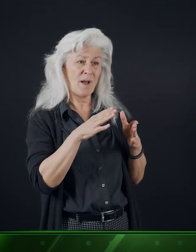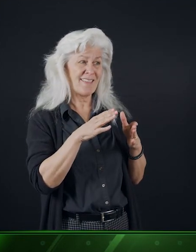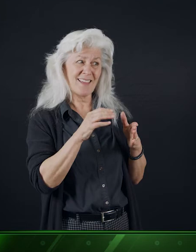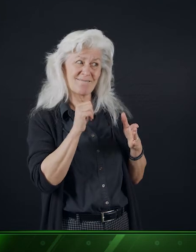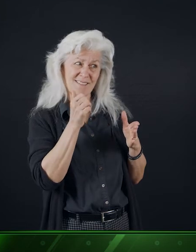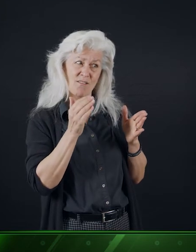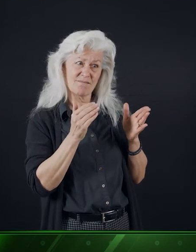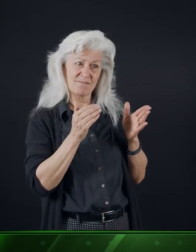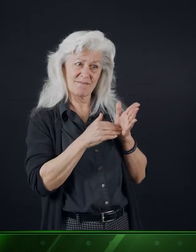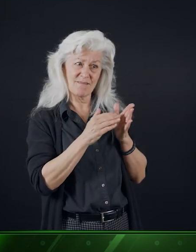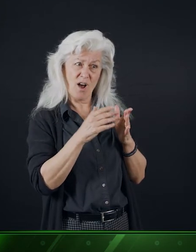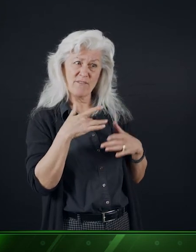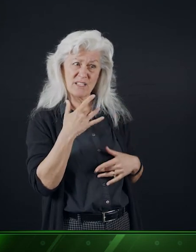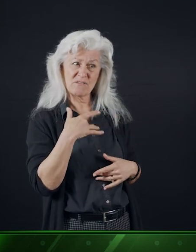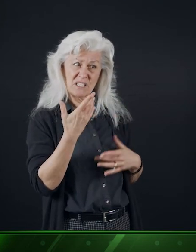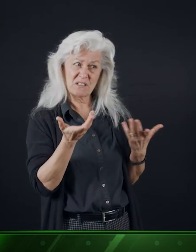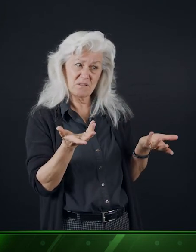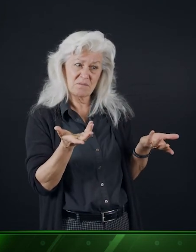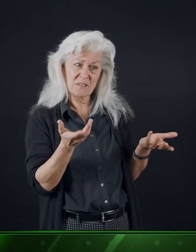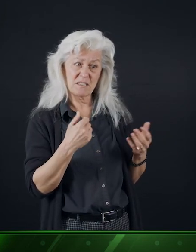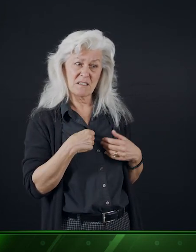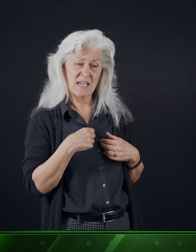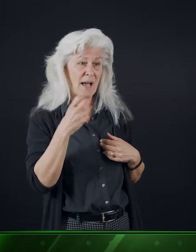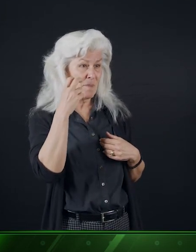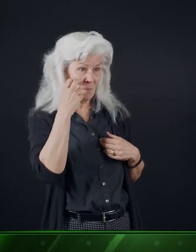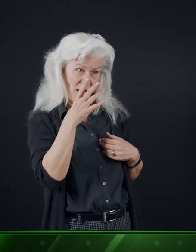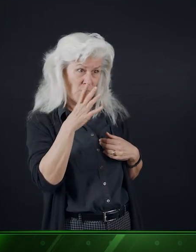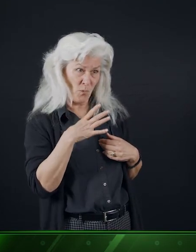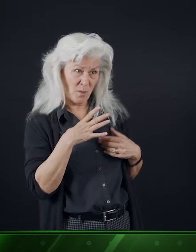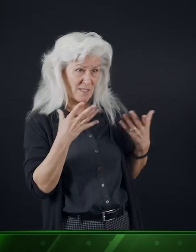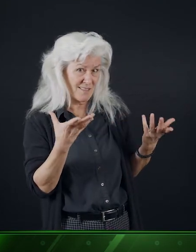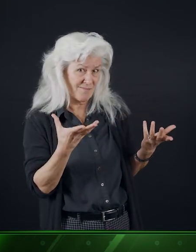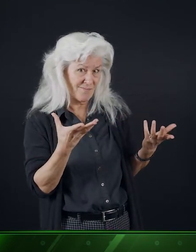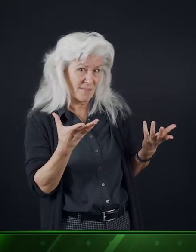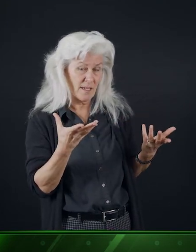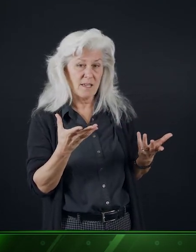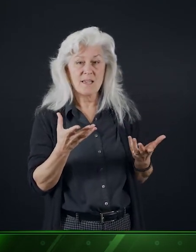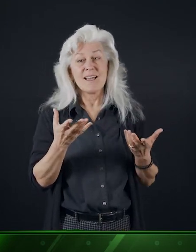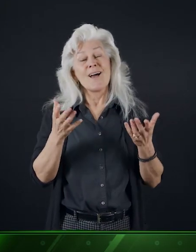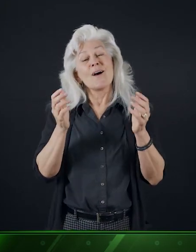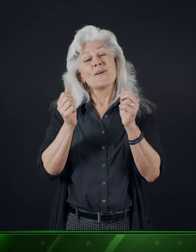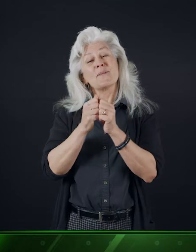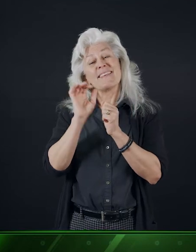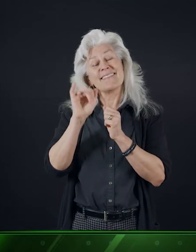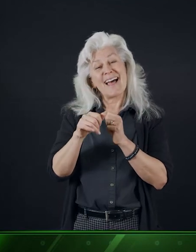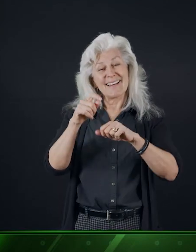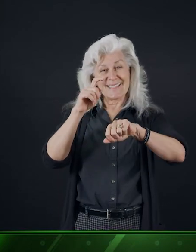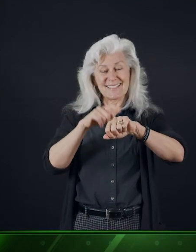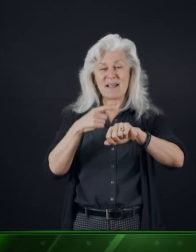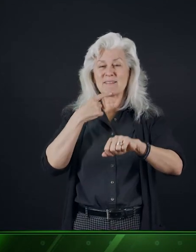navigating the world as a blind woman. And with that, it is time to say goodbye for now.